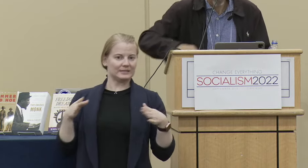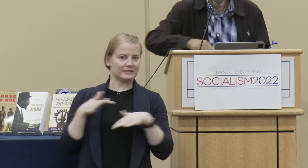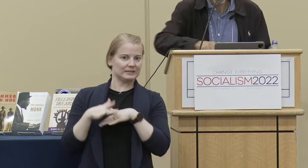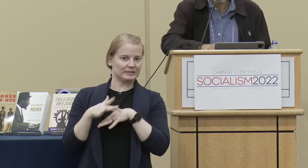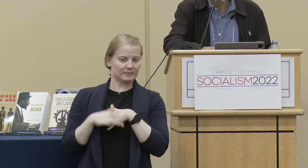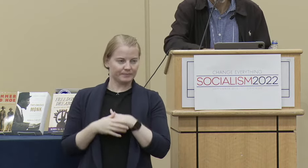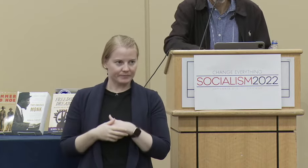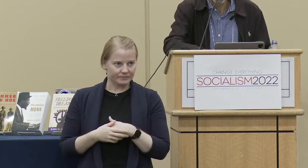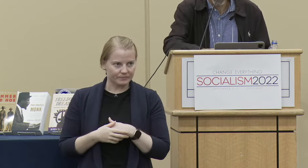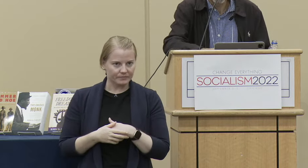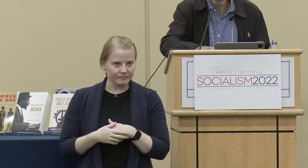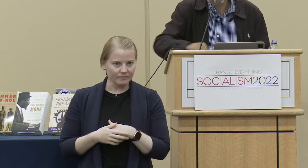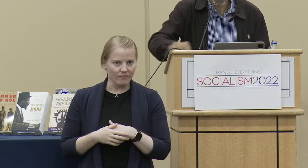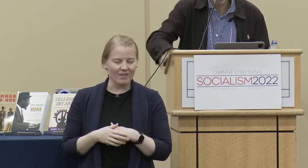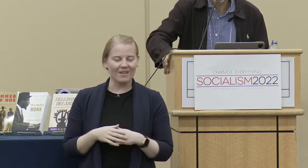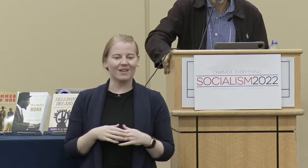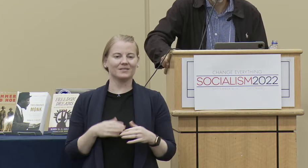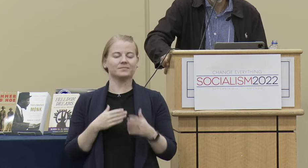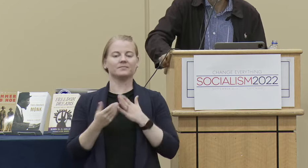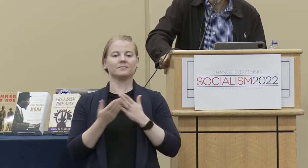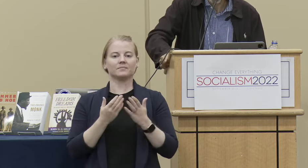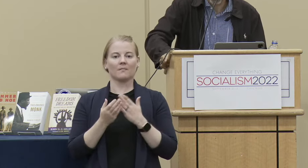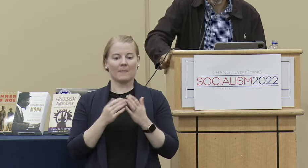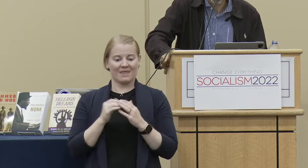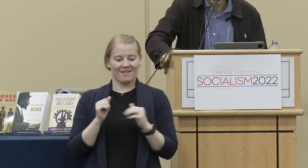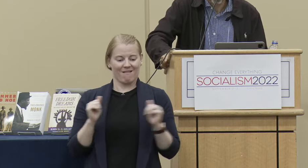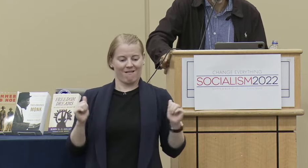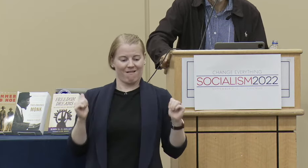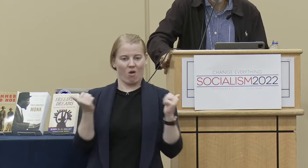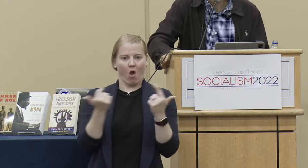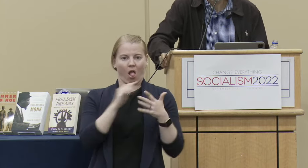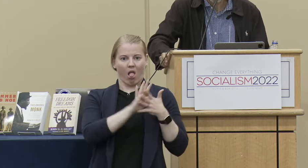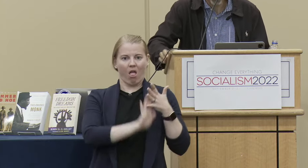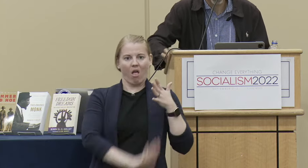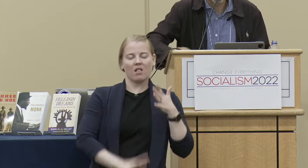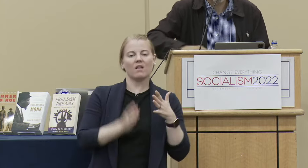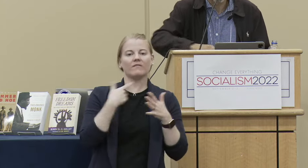or these kind of things, Black liberation. These were openings. In any case, all of these